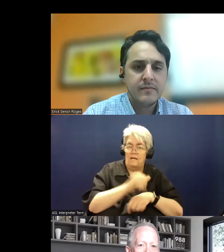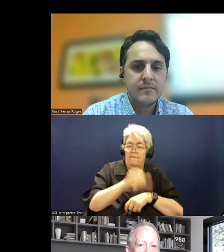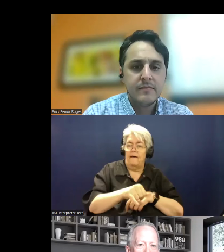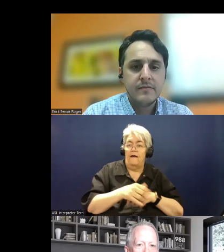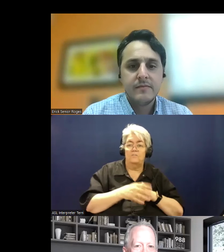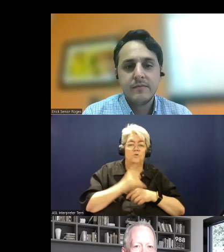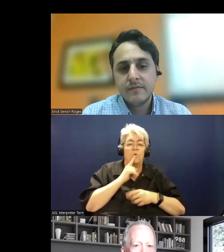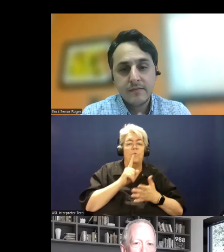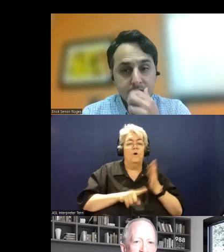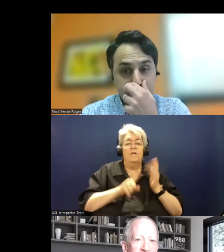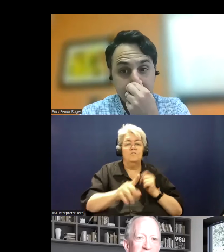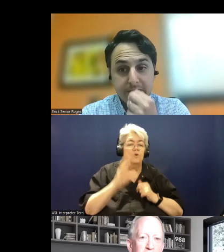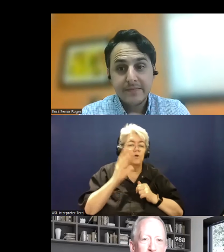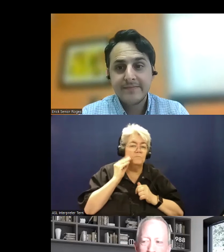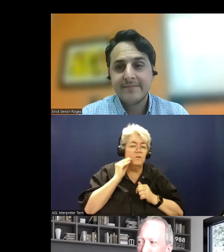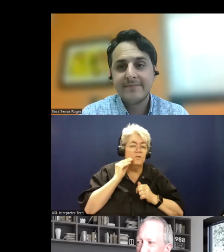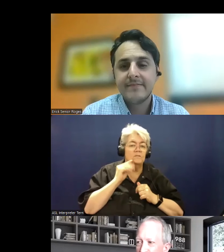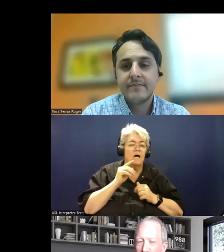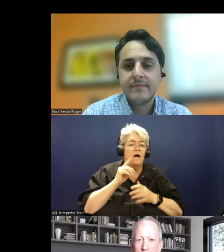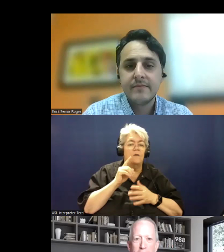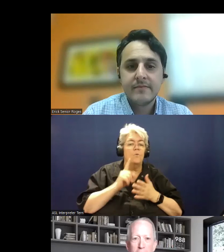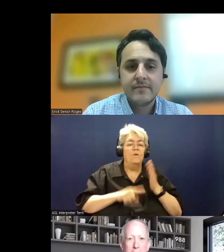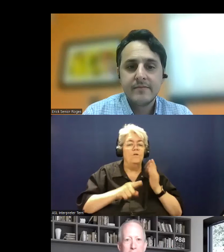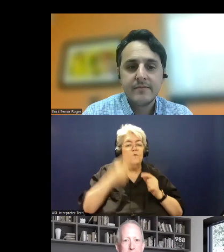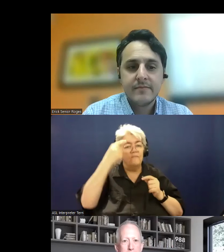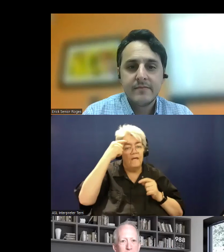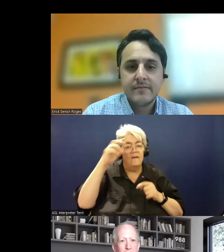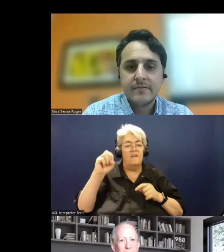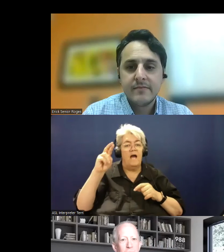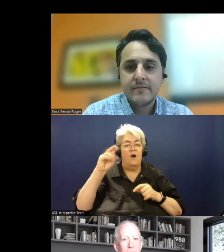REFLECTIONS ON THE PRESENTATION. >>: THANK YOU SO MUCH, DAVID.